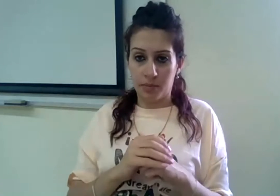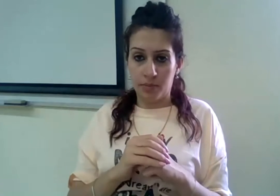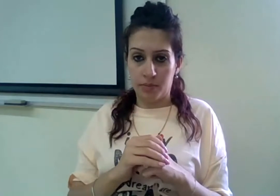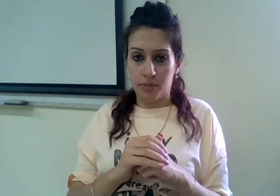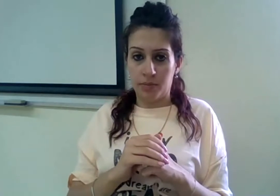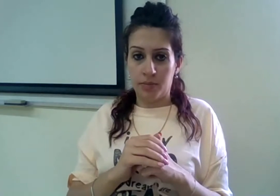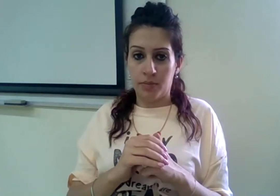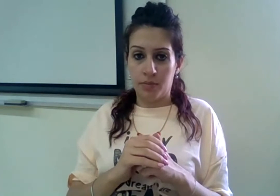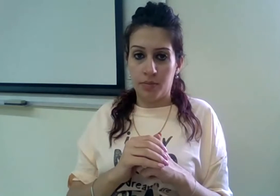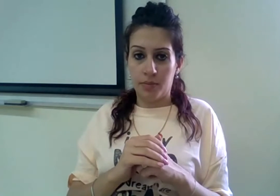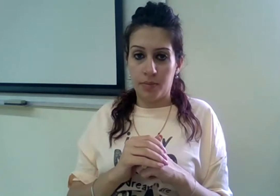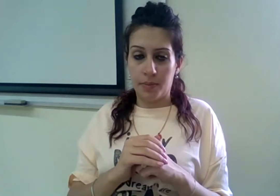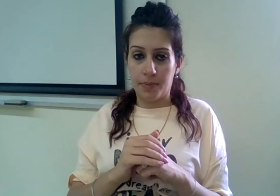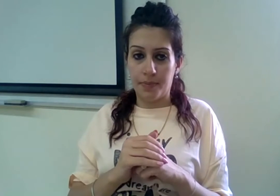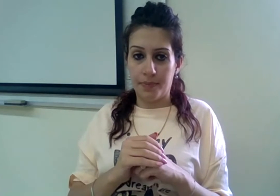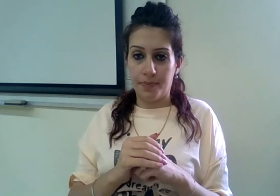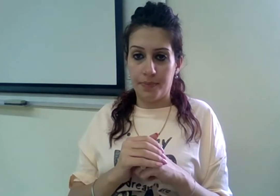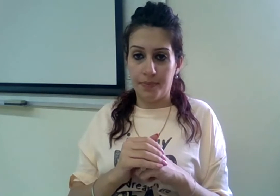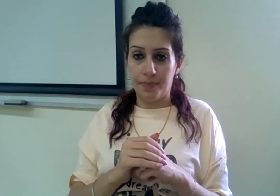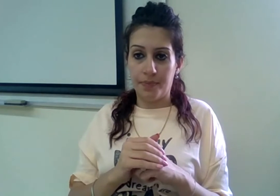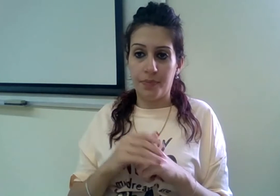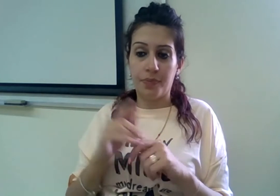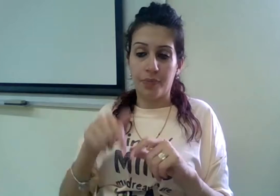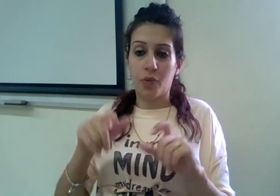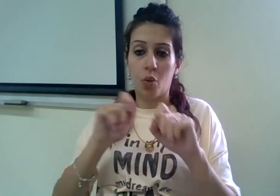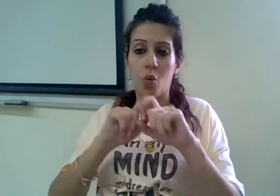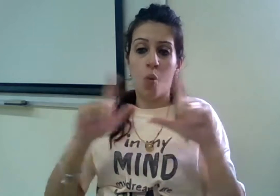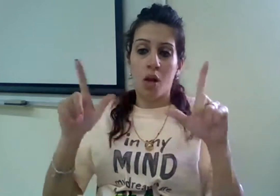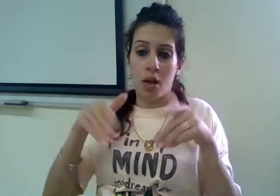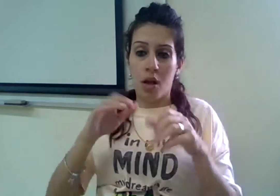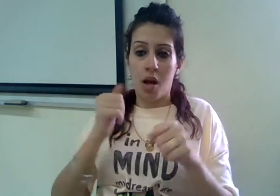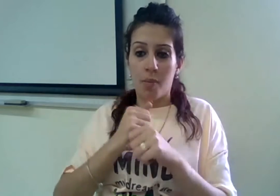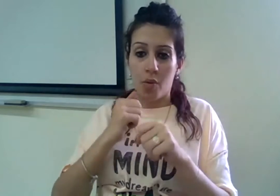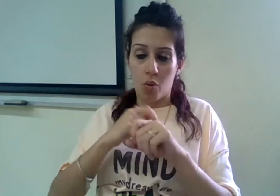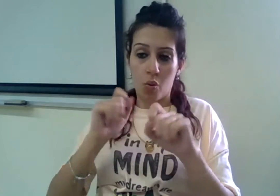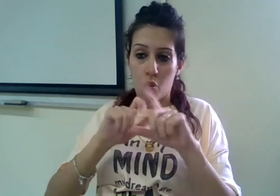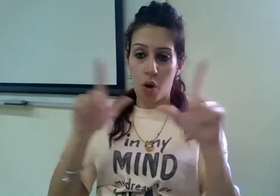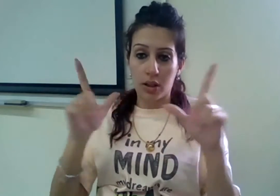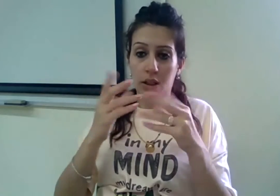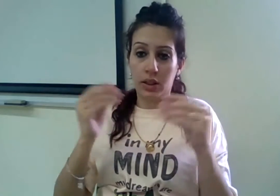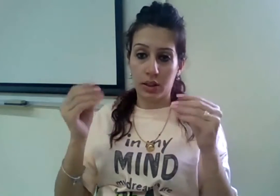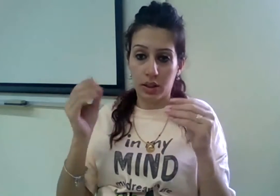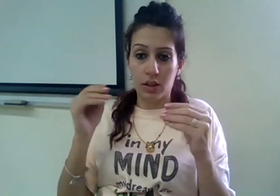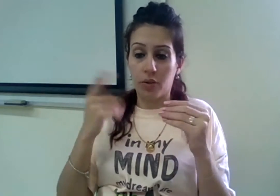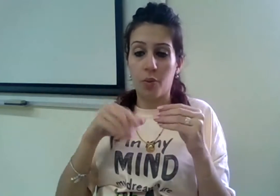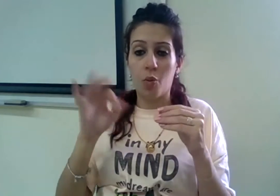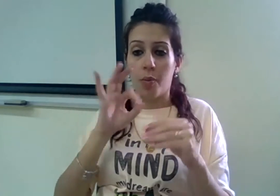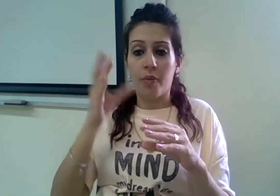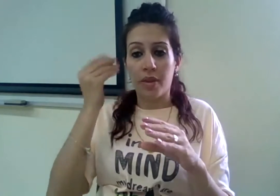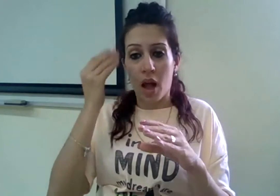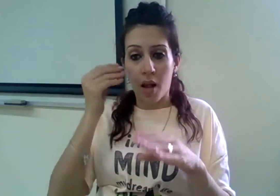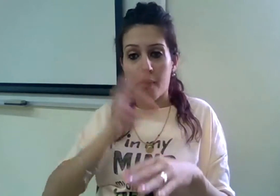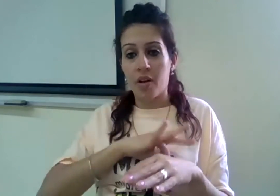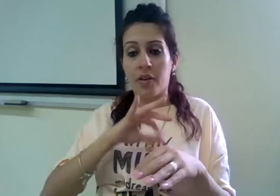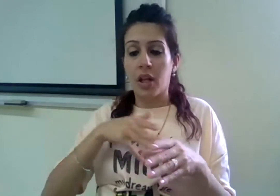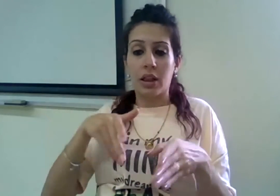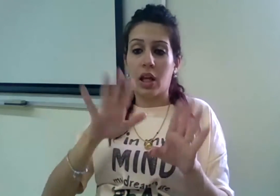actually get annoyed if there is background noise around him. So I think this is also, as Eszter just mentioned, now,